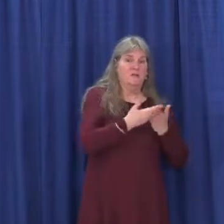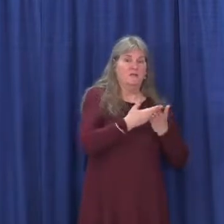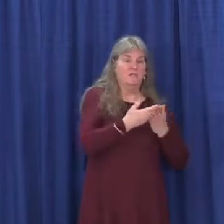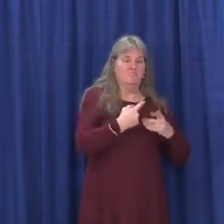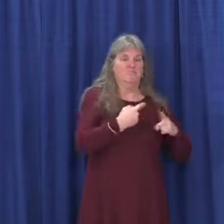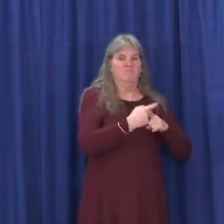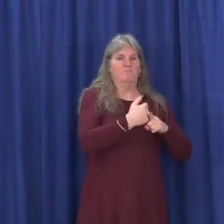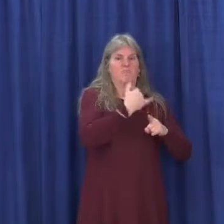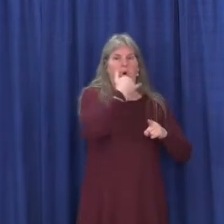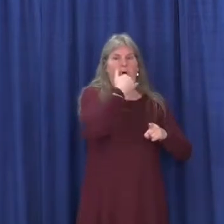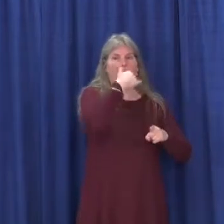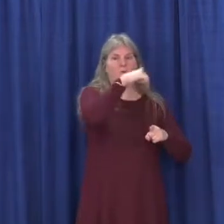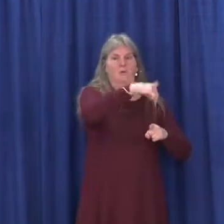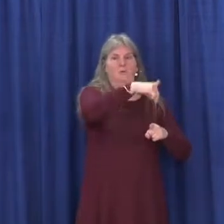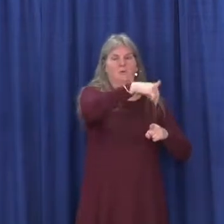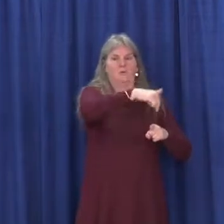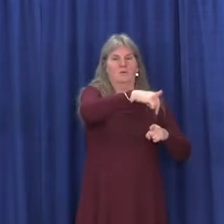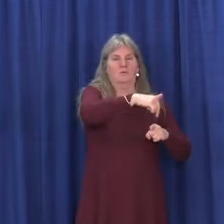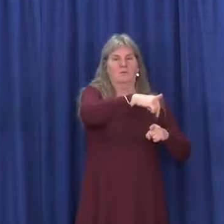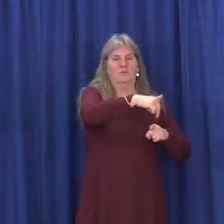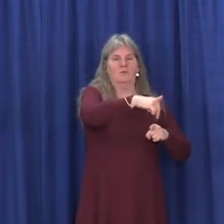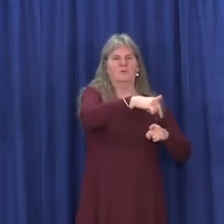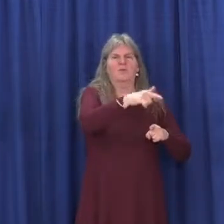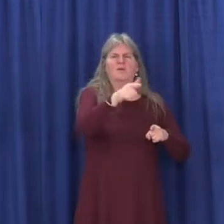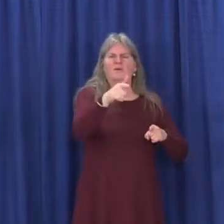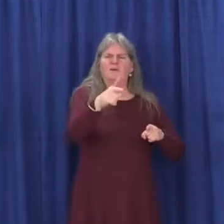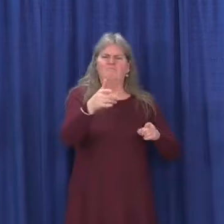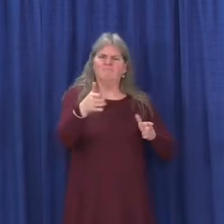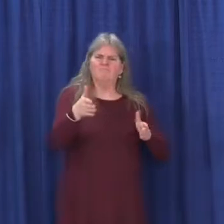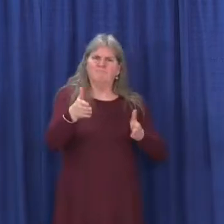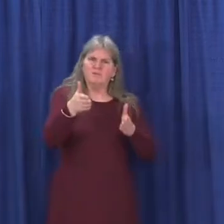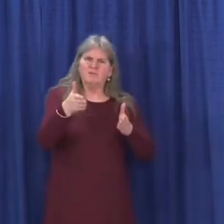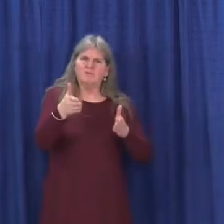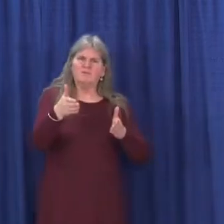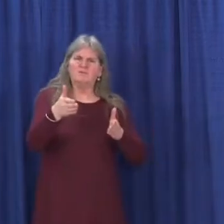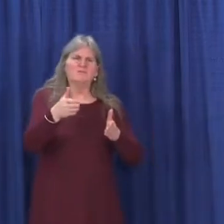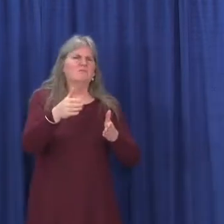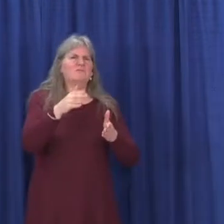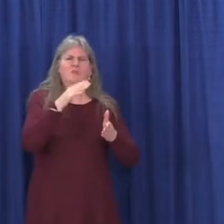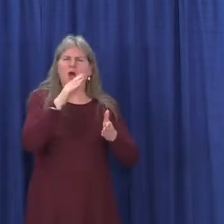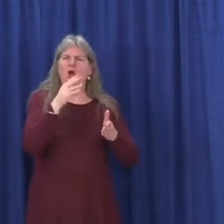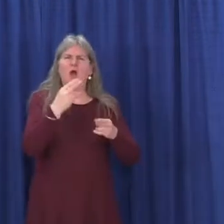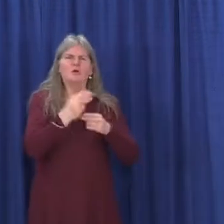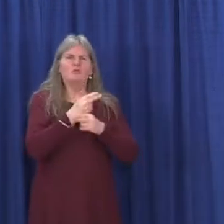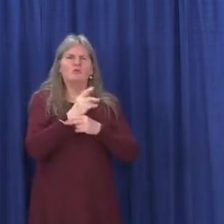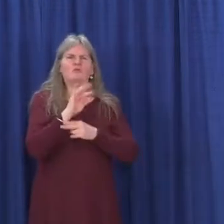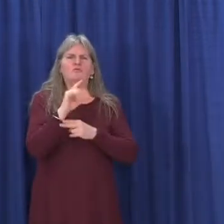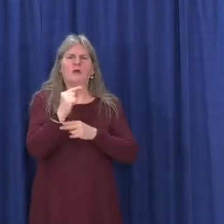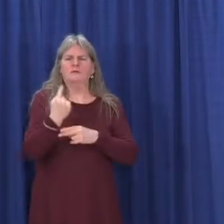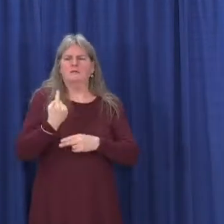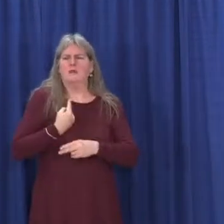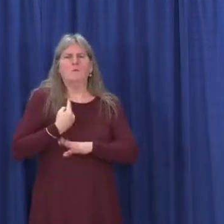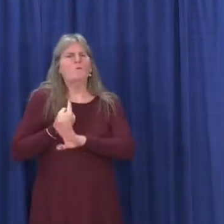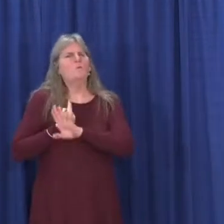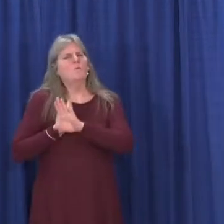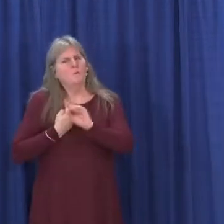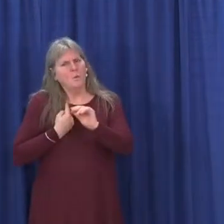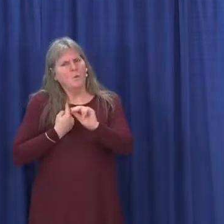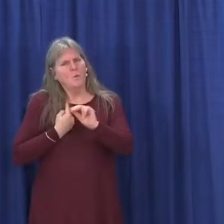I urge people to please do not use alone, if you want to use without anybody in the territory knowing, then use